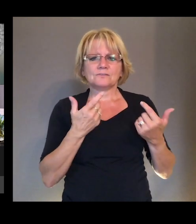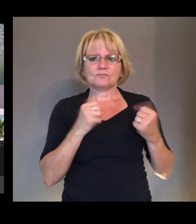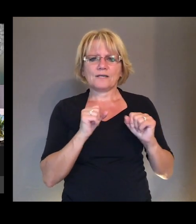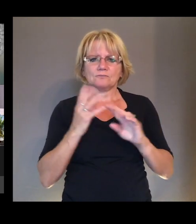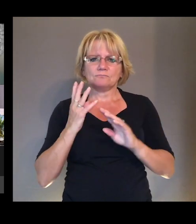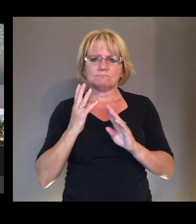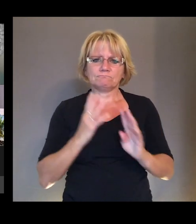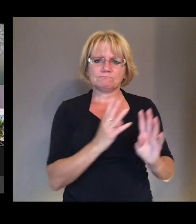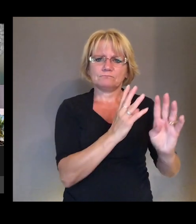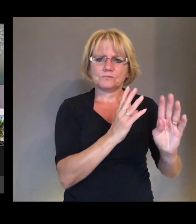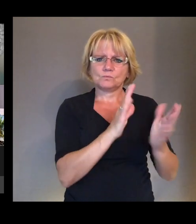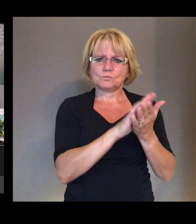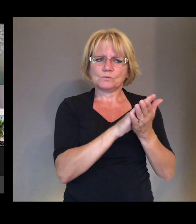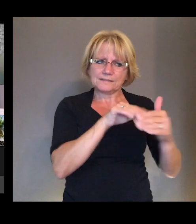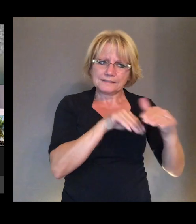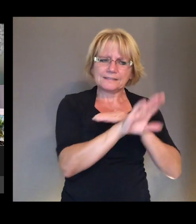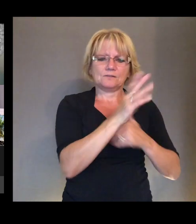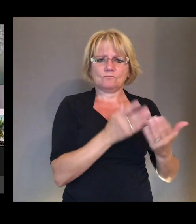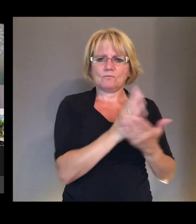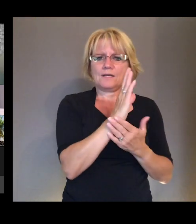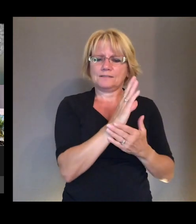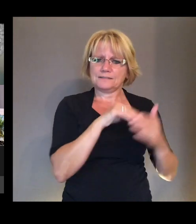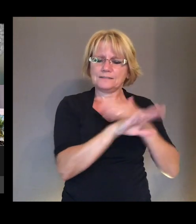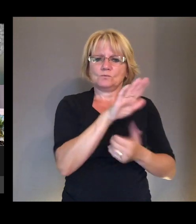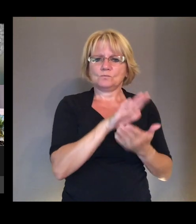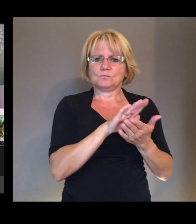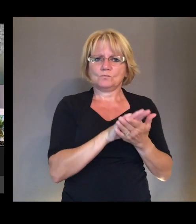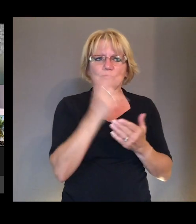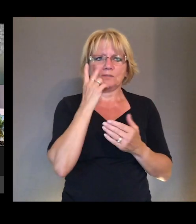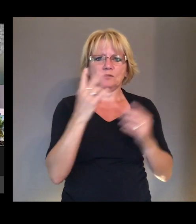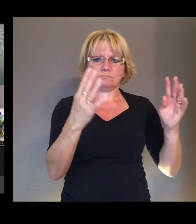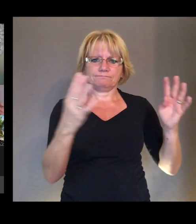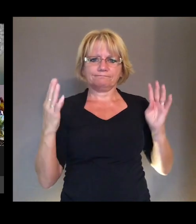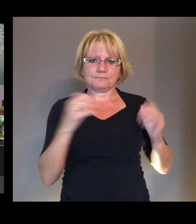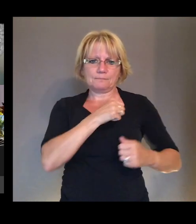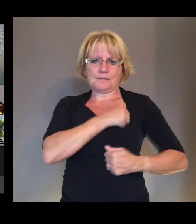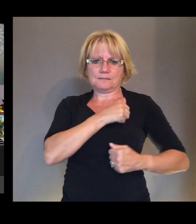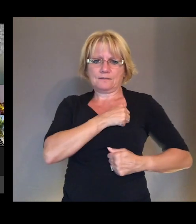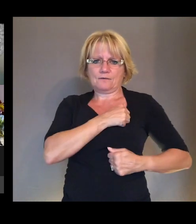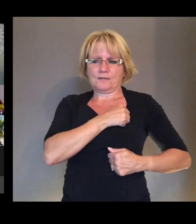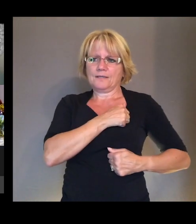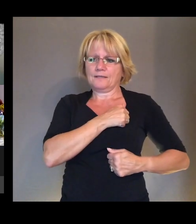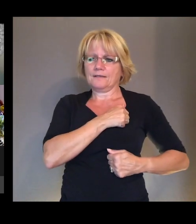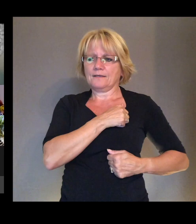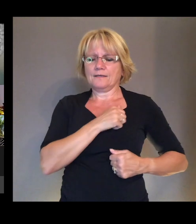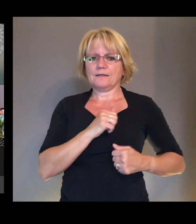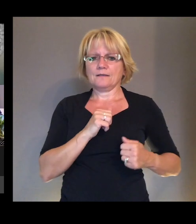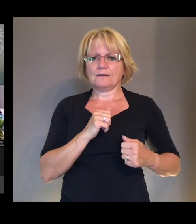friends who walk into a school and exercise their rights to do that. Because the military on line side by side